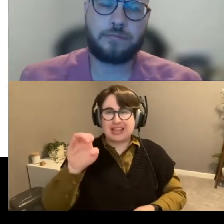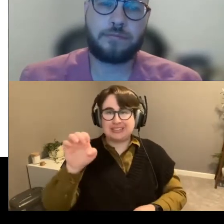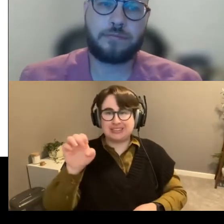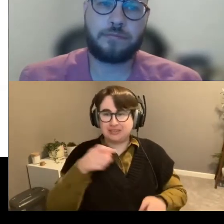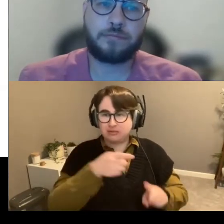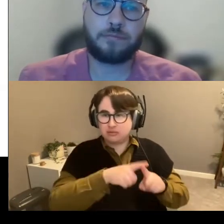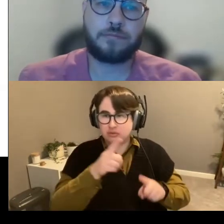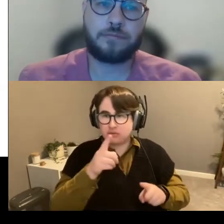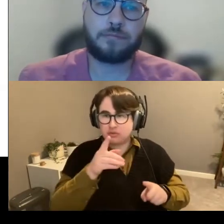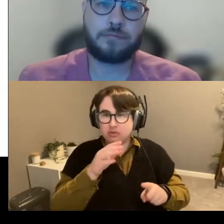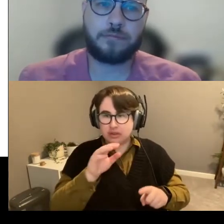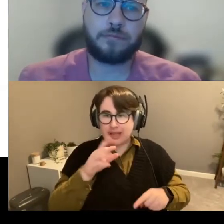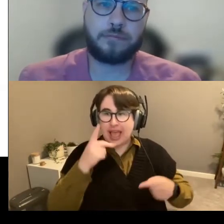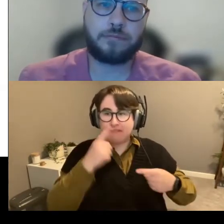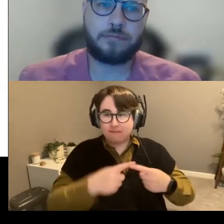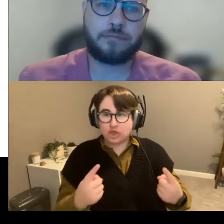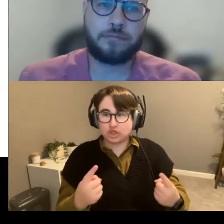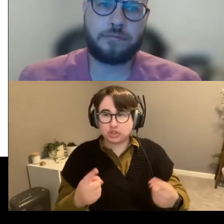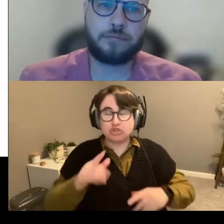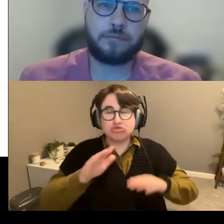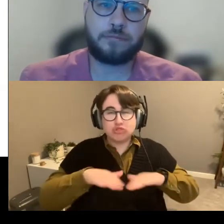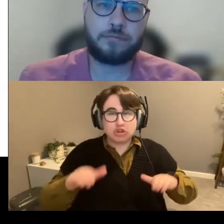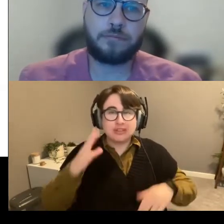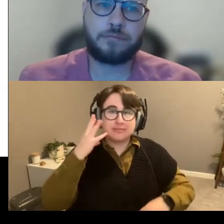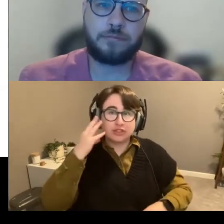when we think about trauma in our lives,